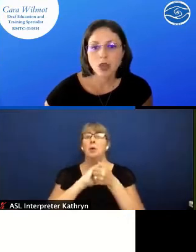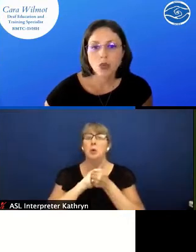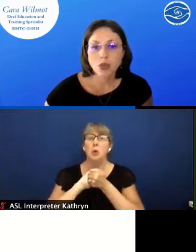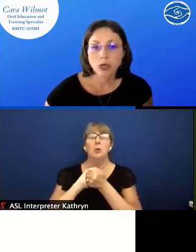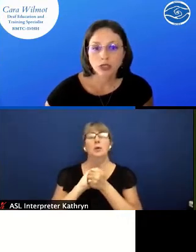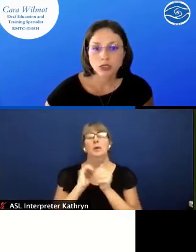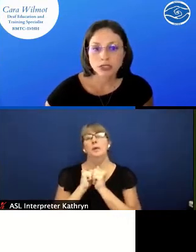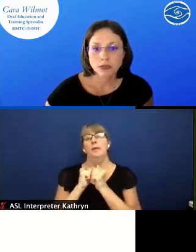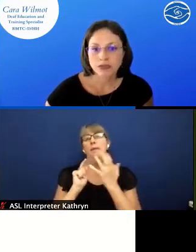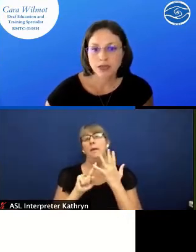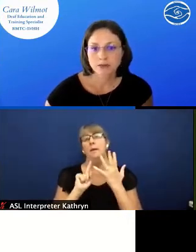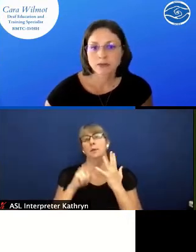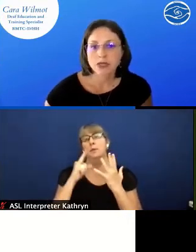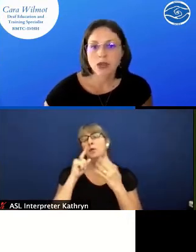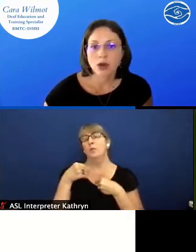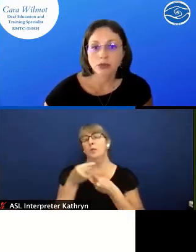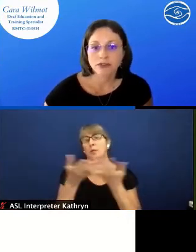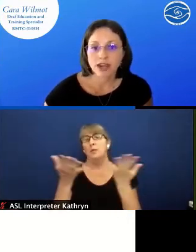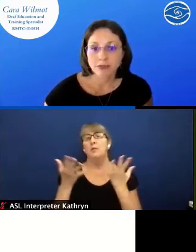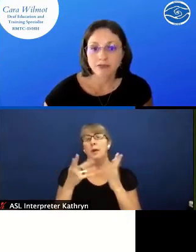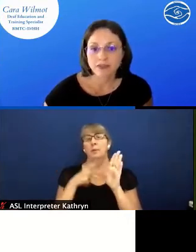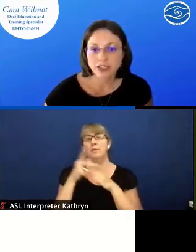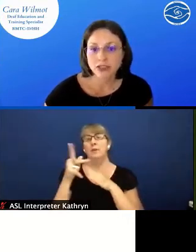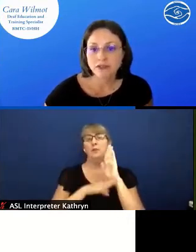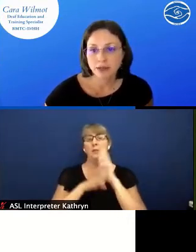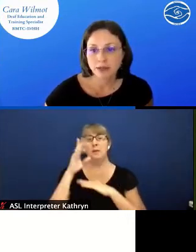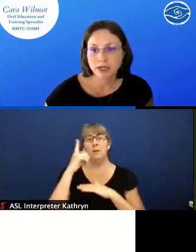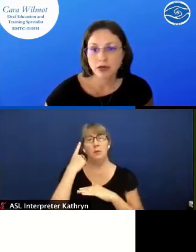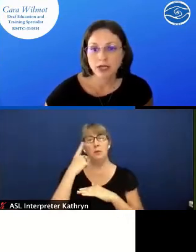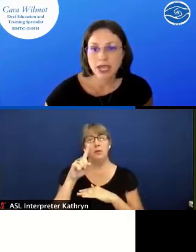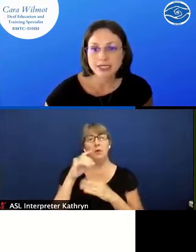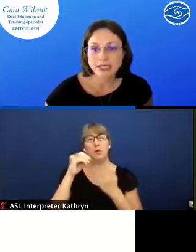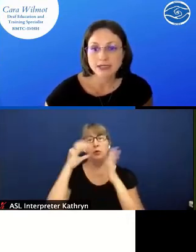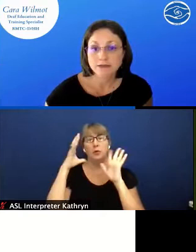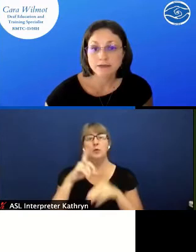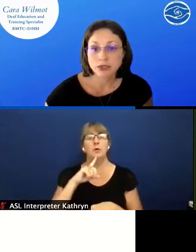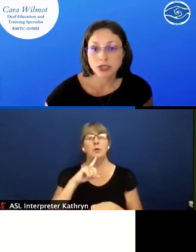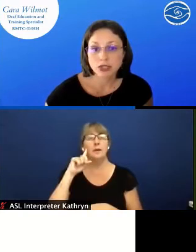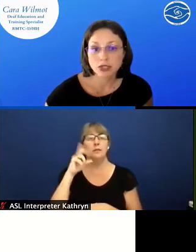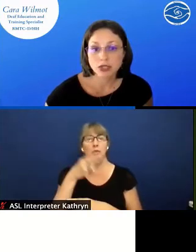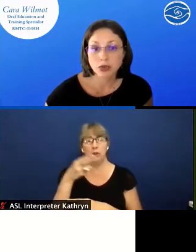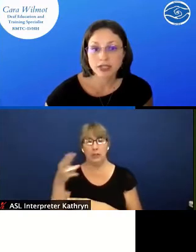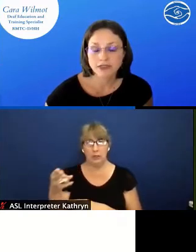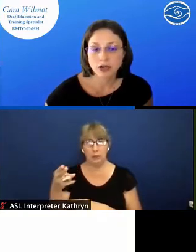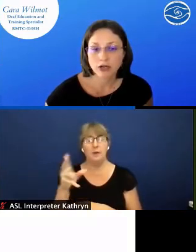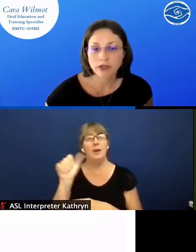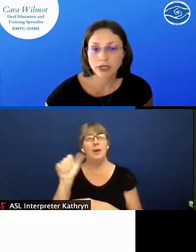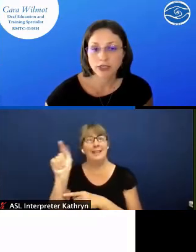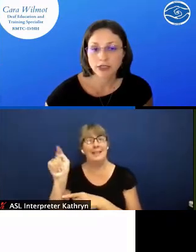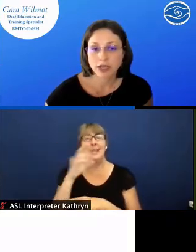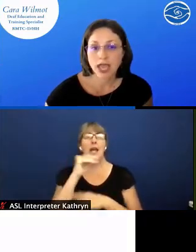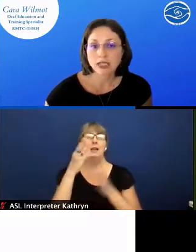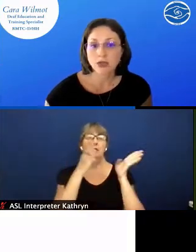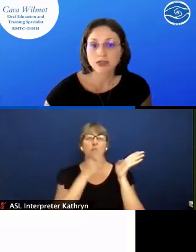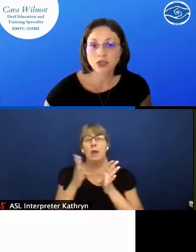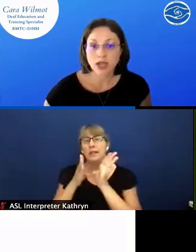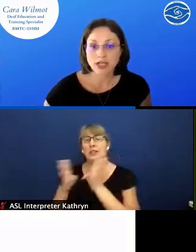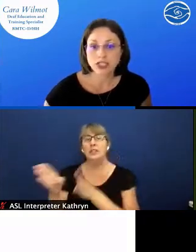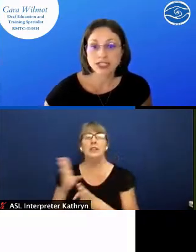We work closely with them on providing professional development on AT for students who are deaf and hard of hearing, as well as strategies and